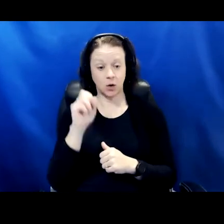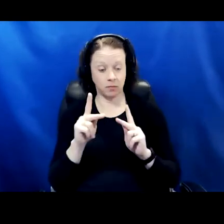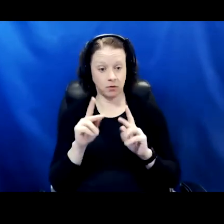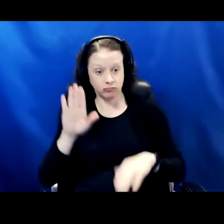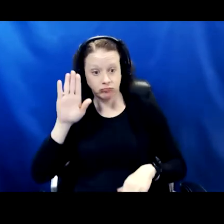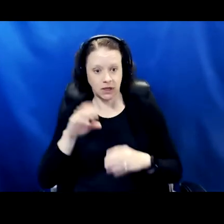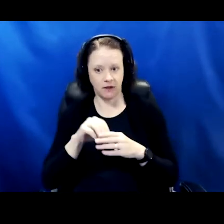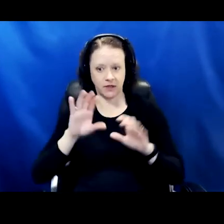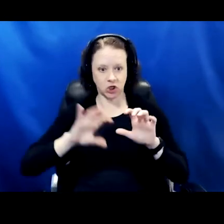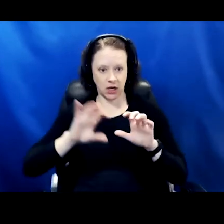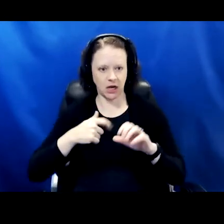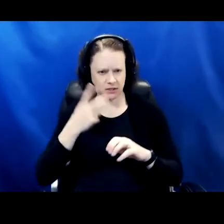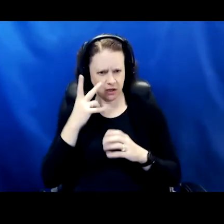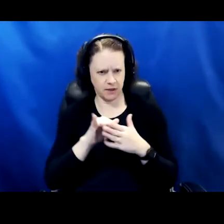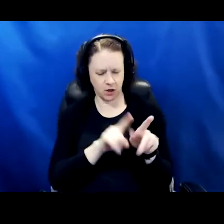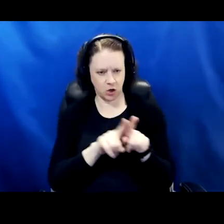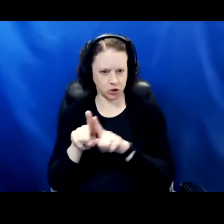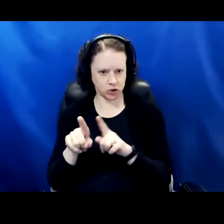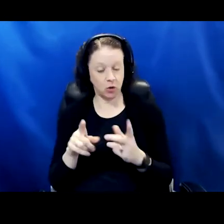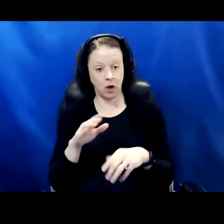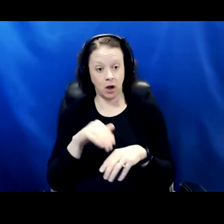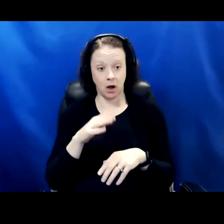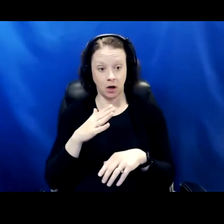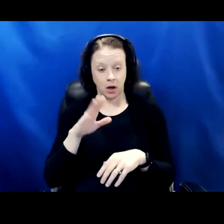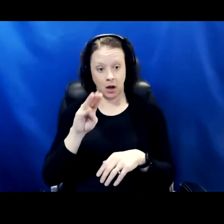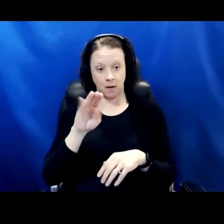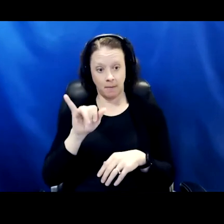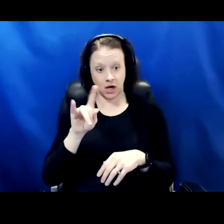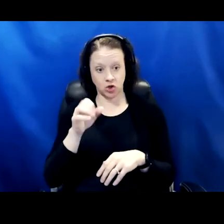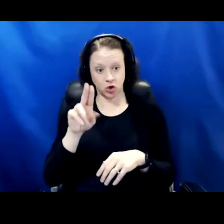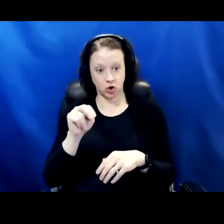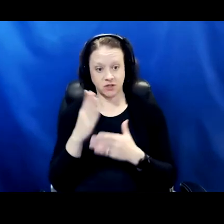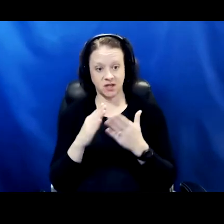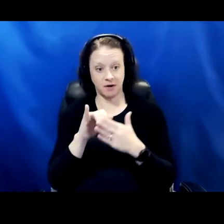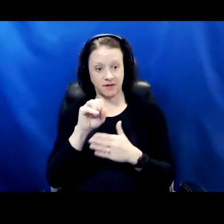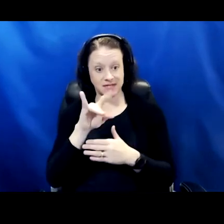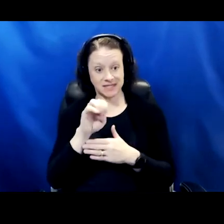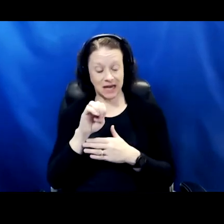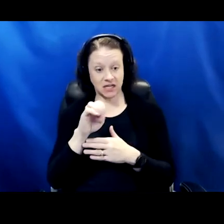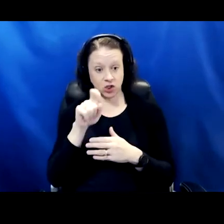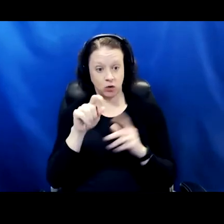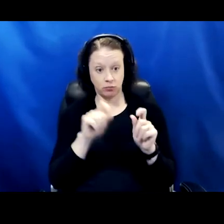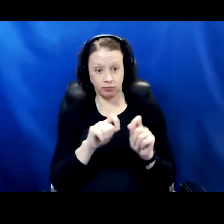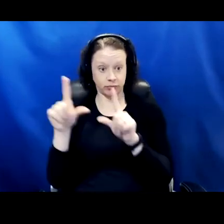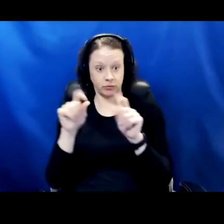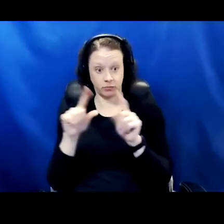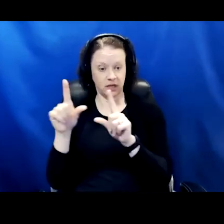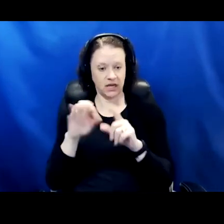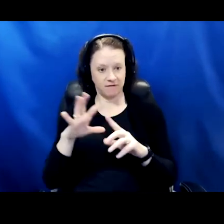and I saw this also, on My Turn, some of the sites that you're taken to if you are eligible and then you make it to,